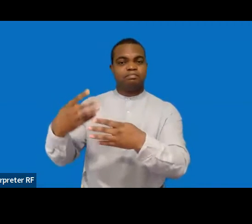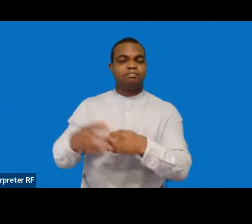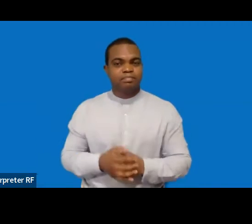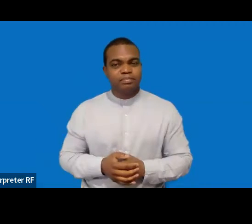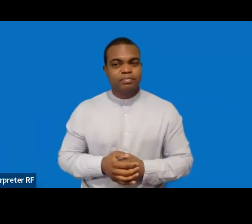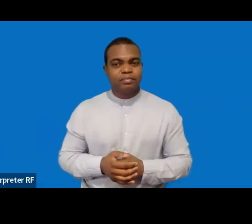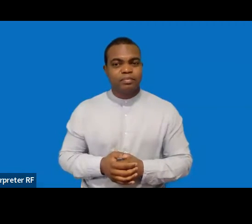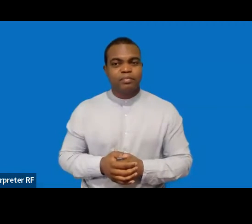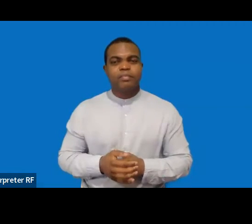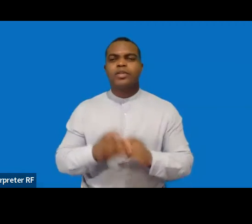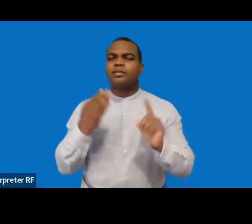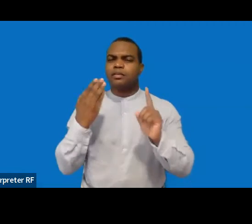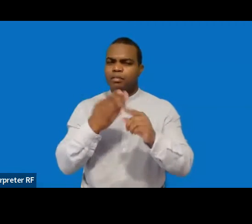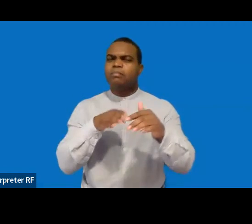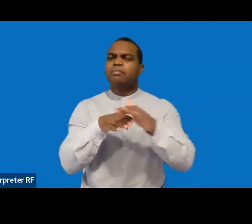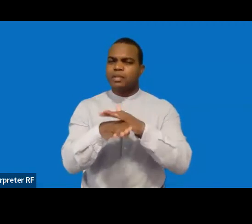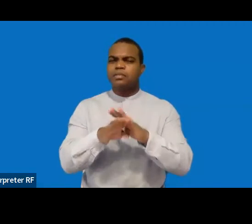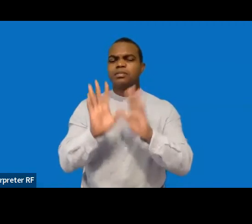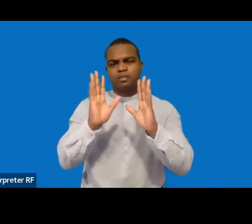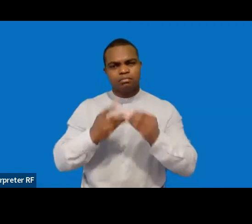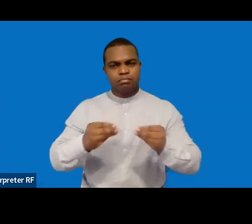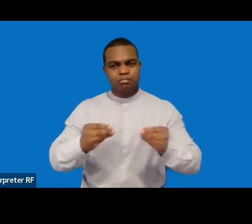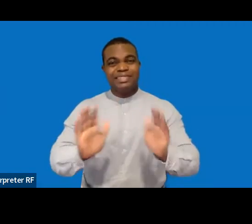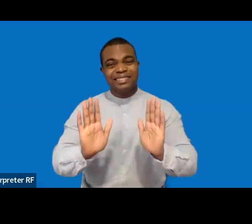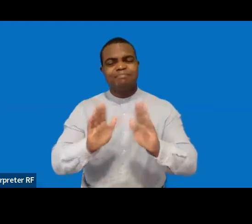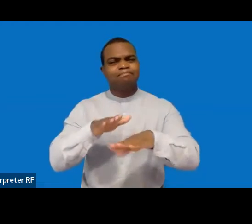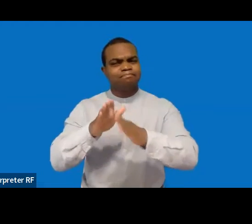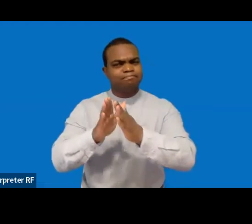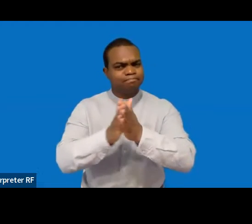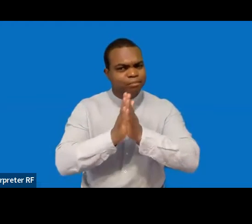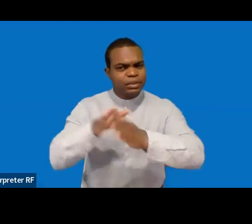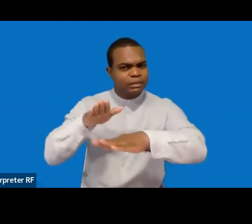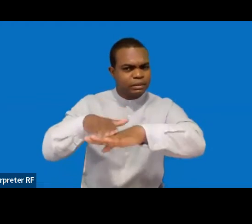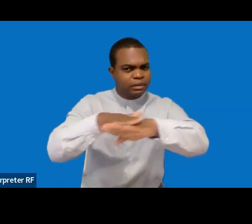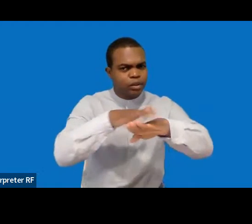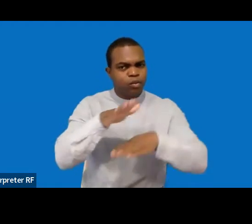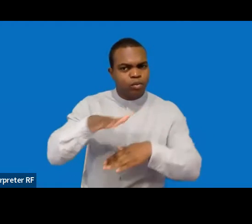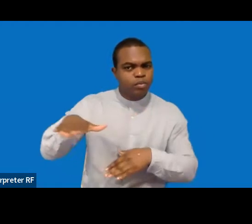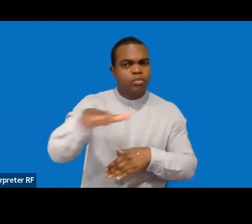You can activate it in the Zoom button or use the external link provided in the chatbox.